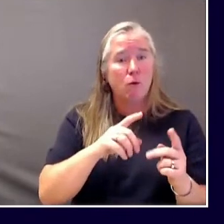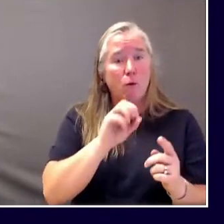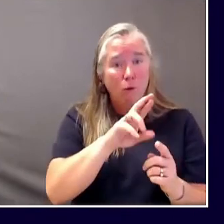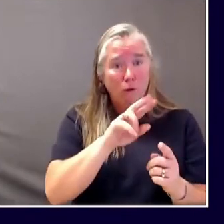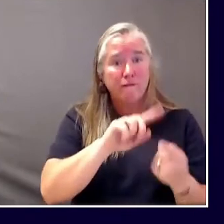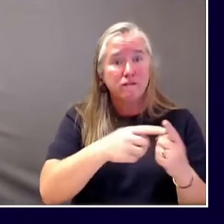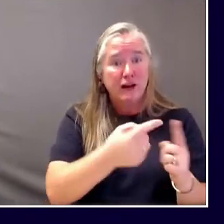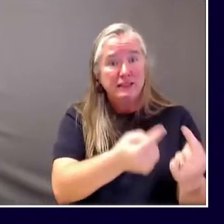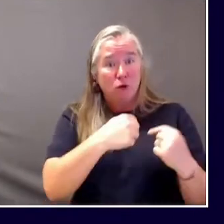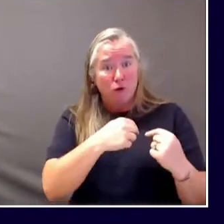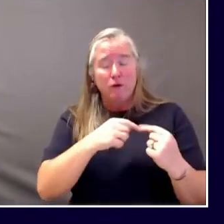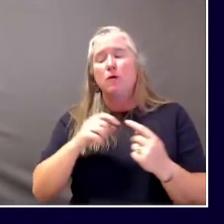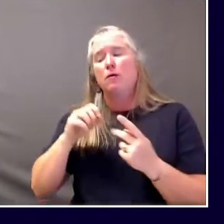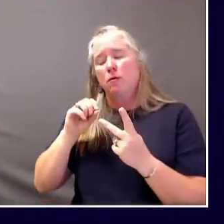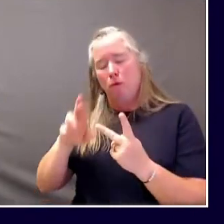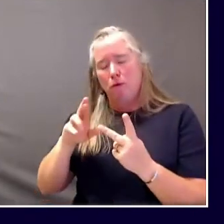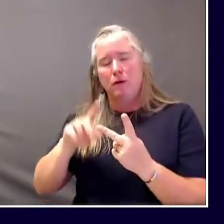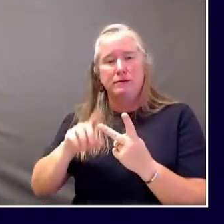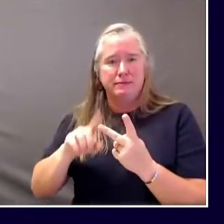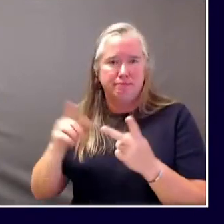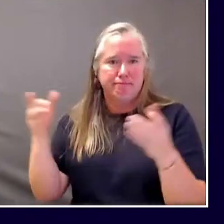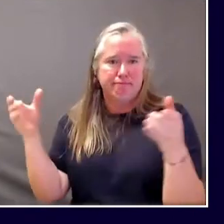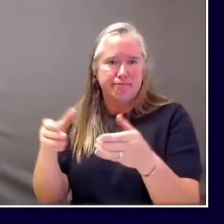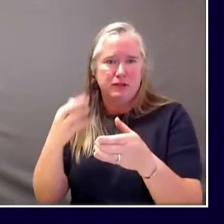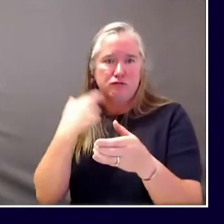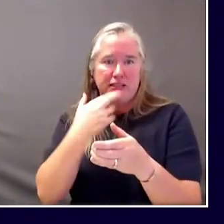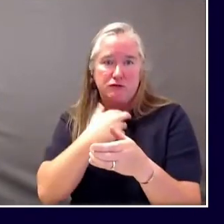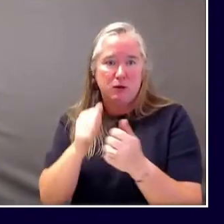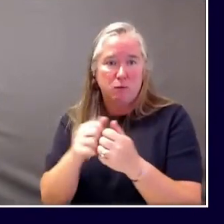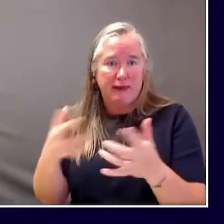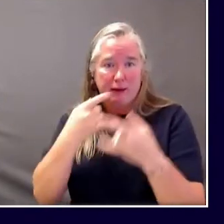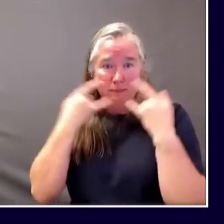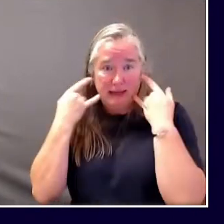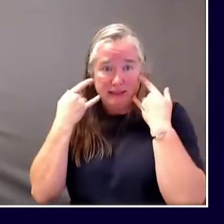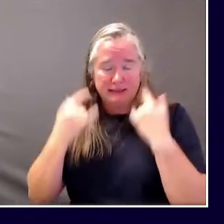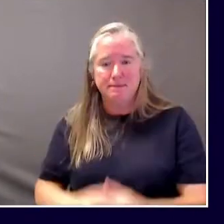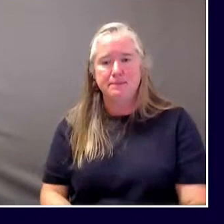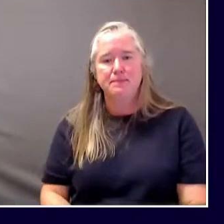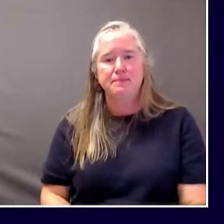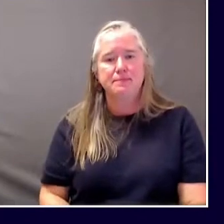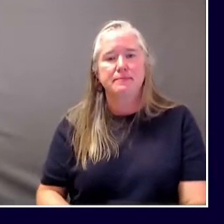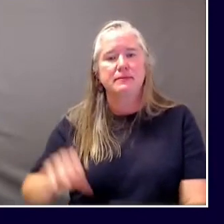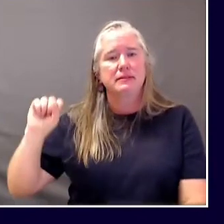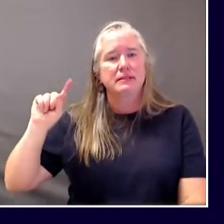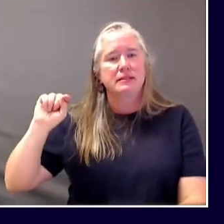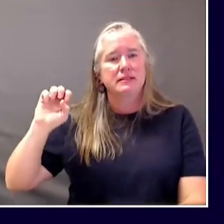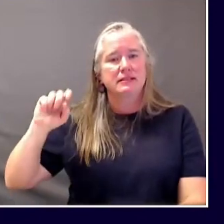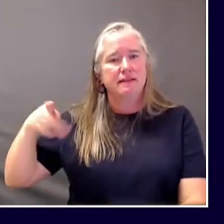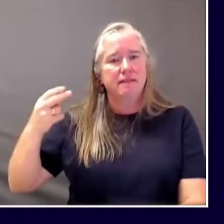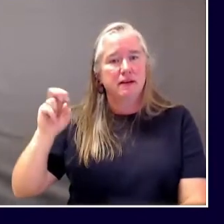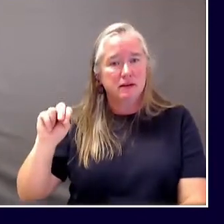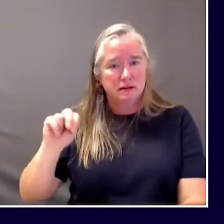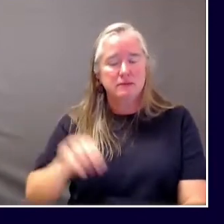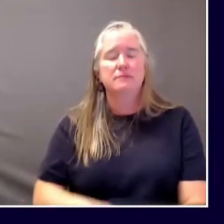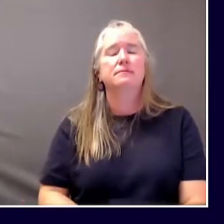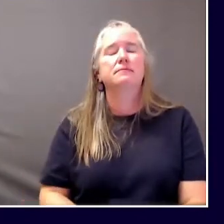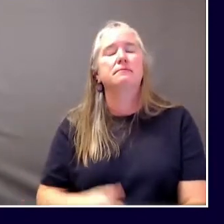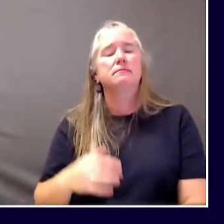I talked to Sean well I have a couple questions concerning